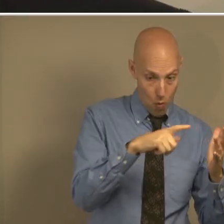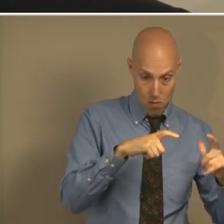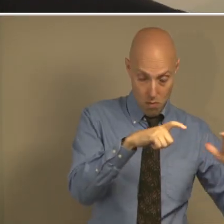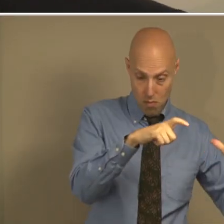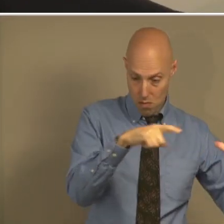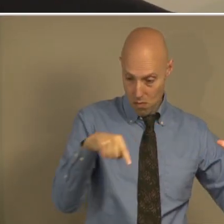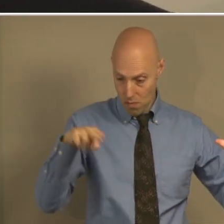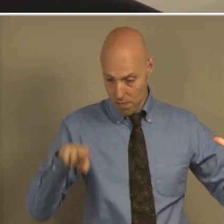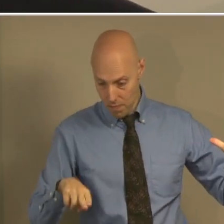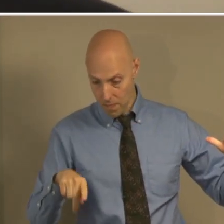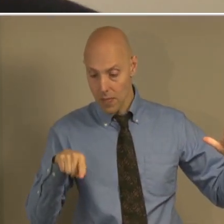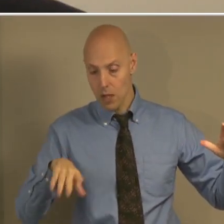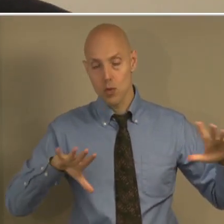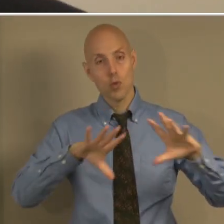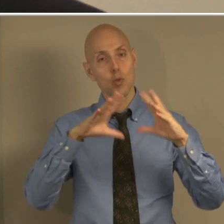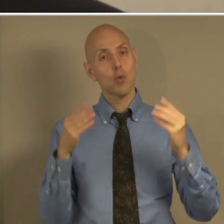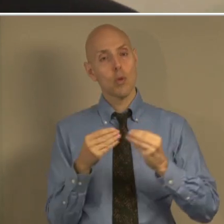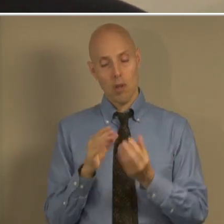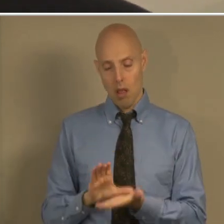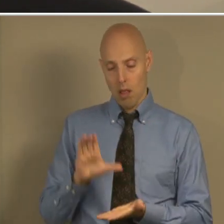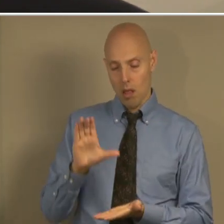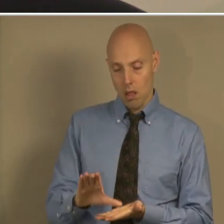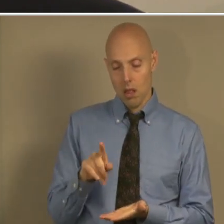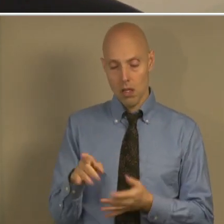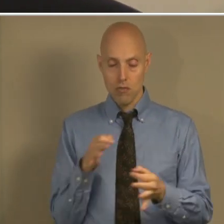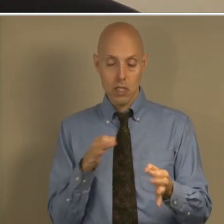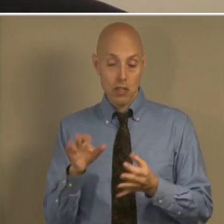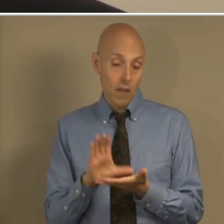And what's had to give is the total amount that we can apply to Strategic funds.